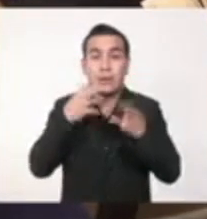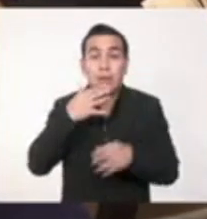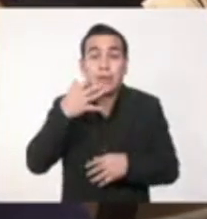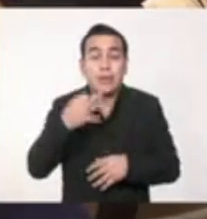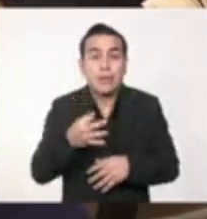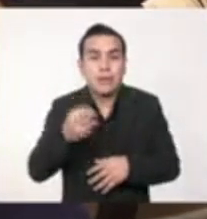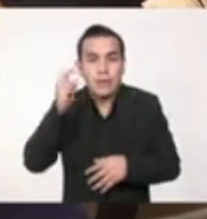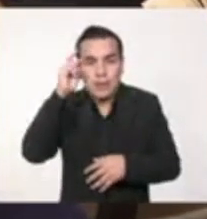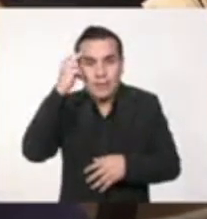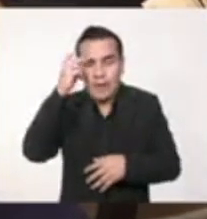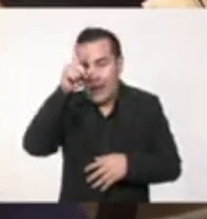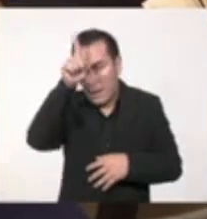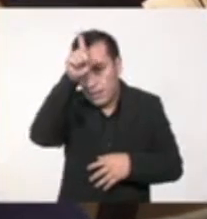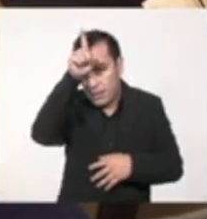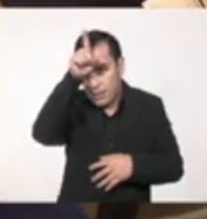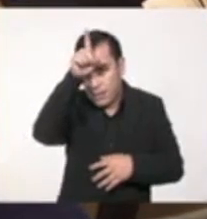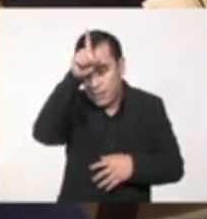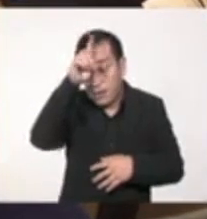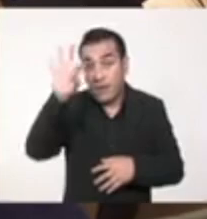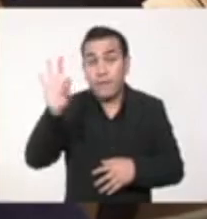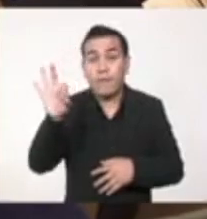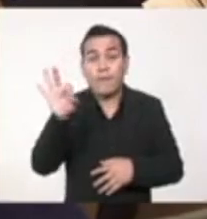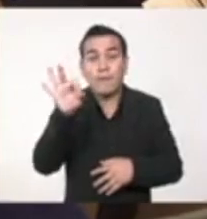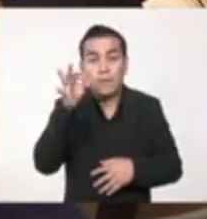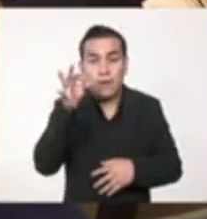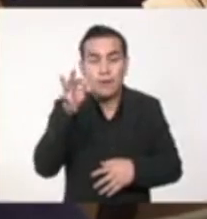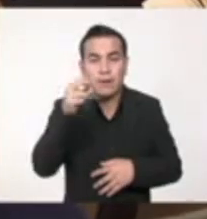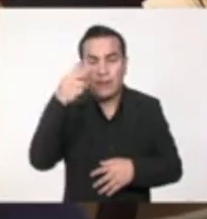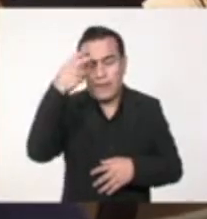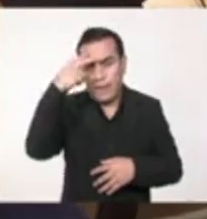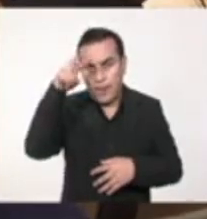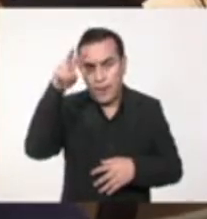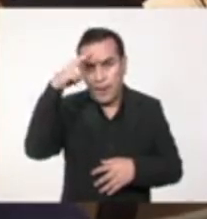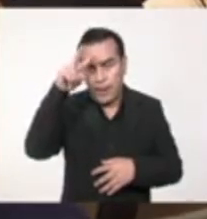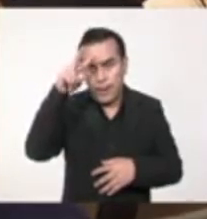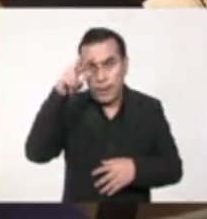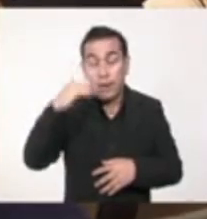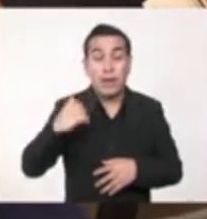Germany, there in France, there in Mexico, there in Canada, there